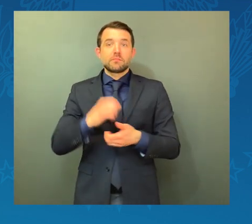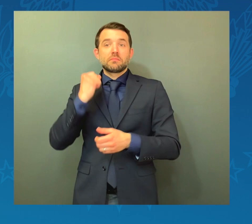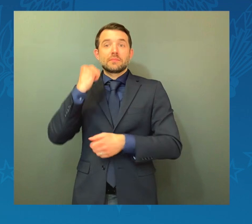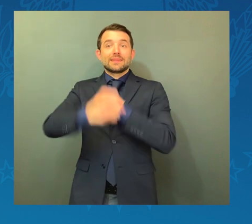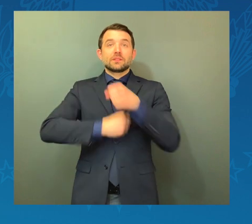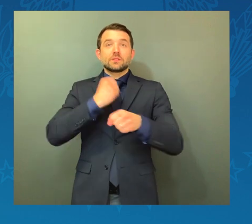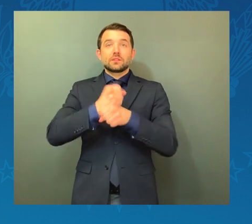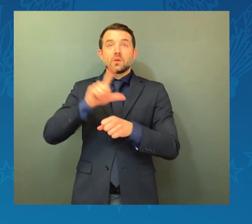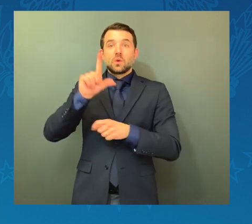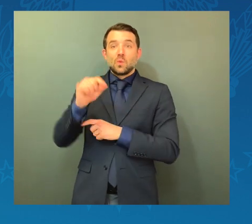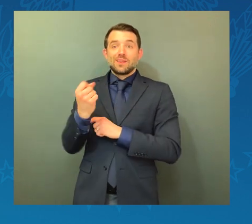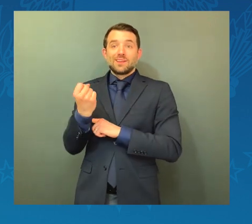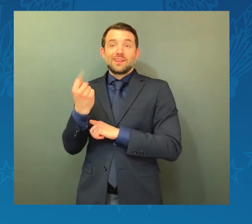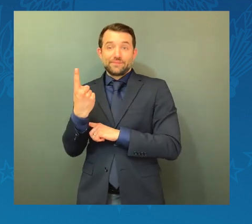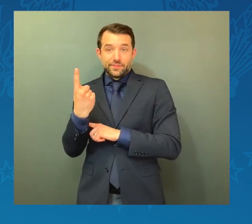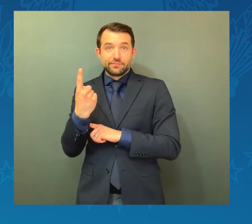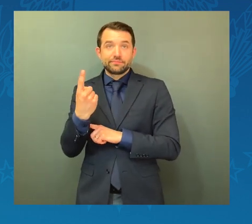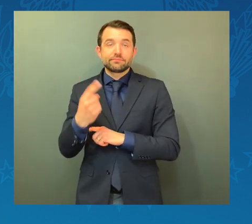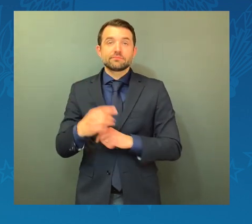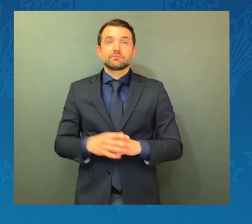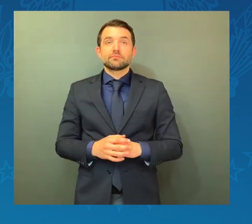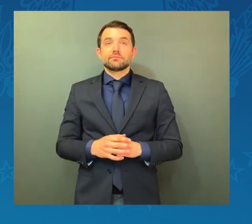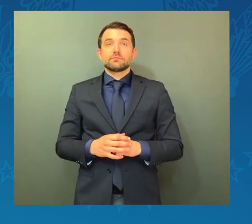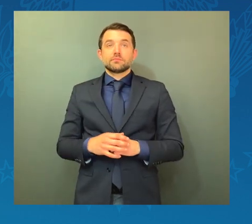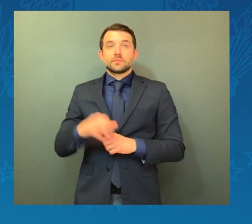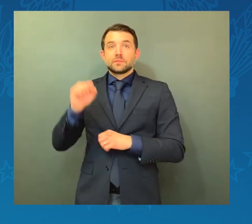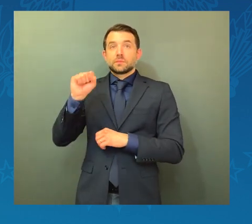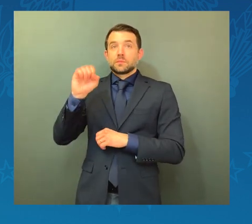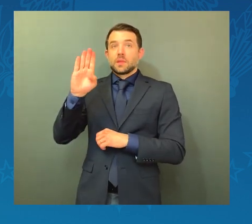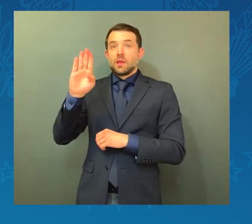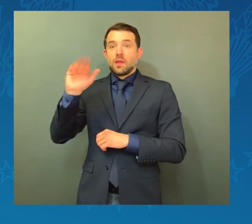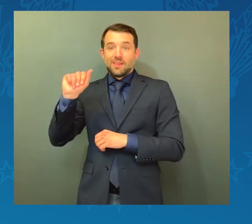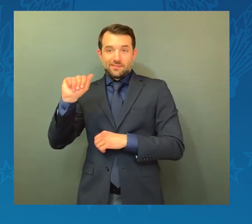what was called the Community Advantage pilot loan program.